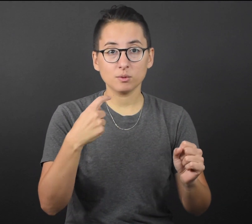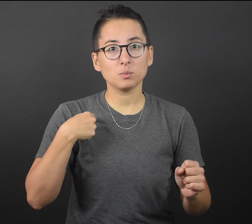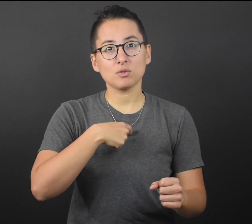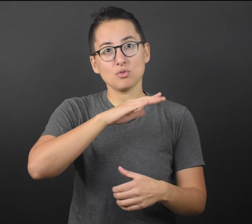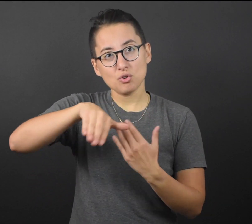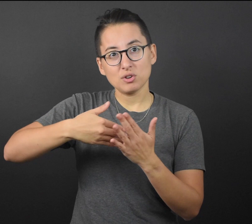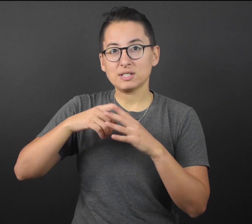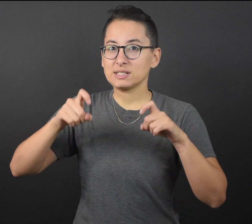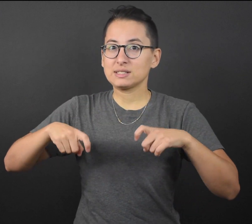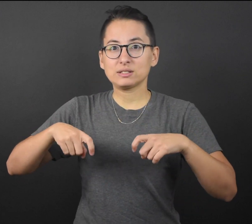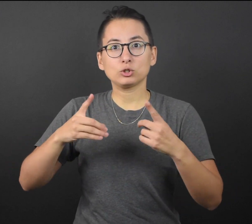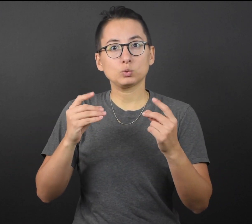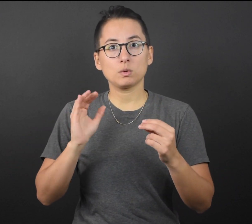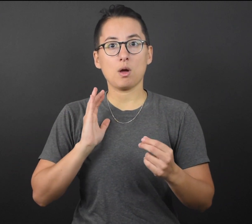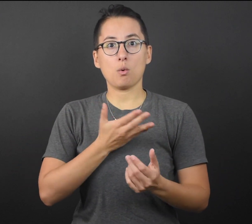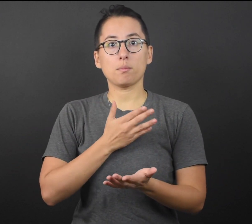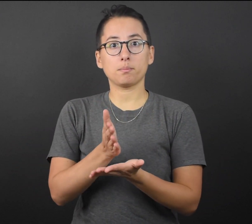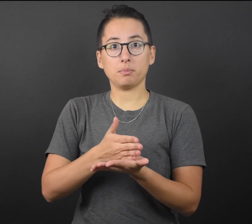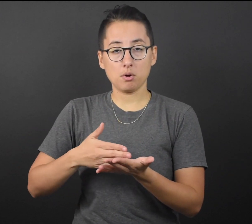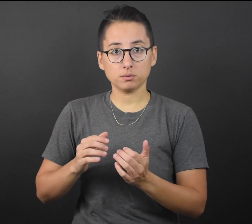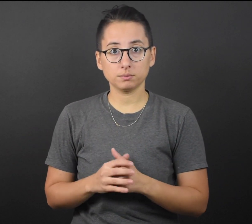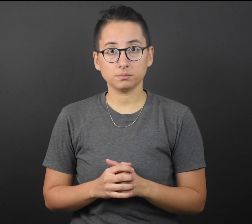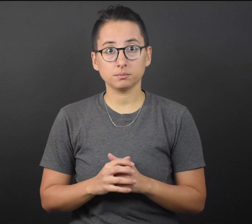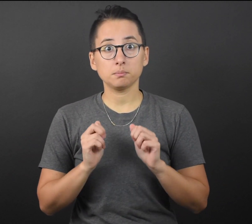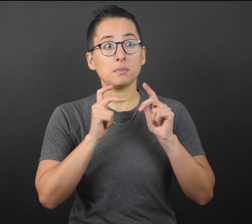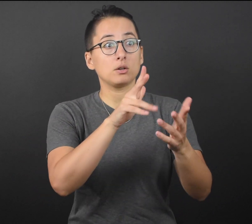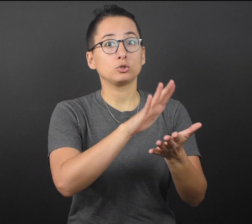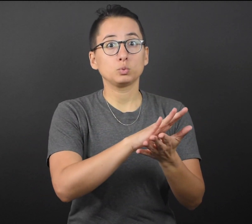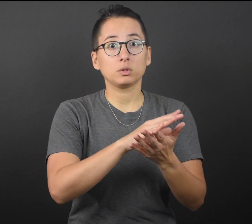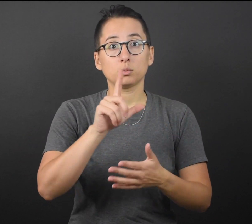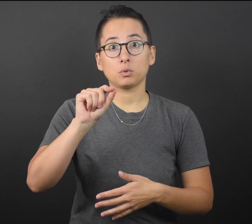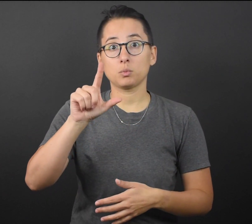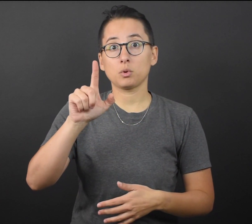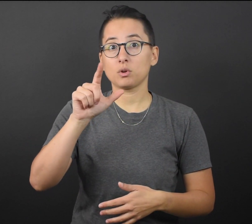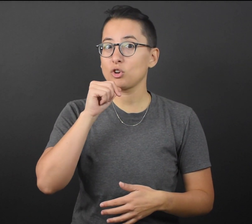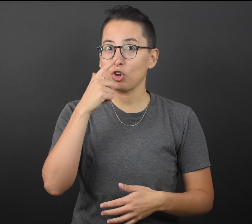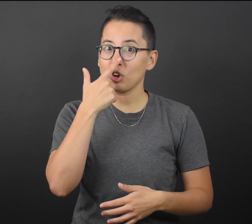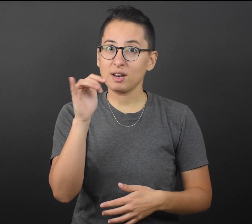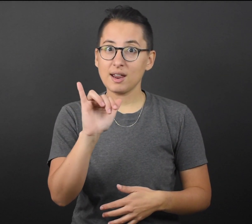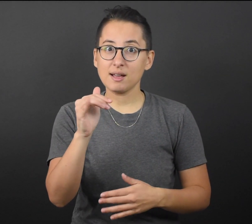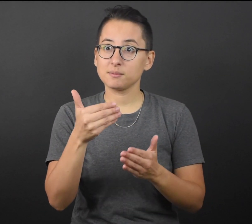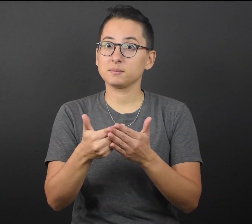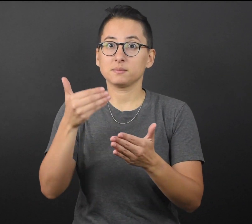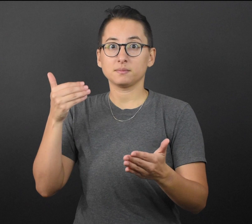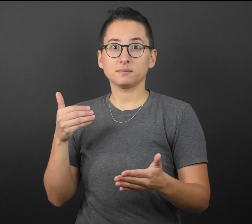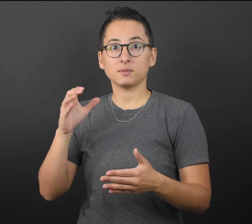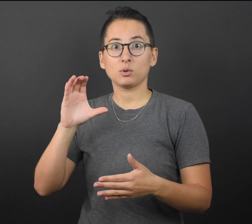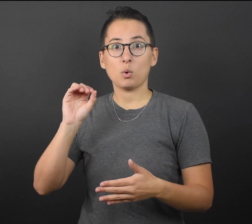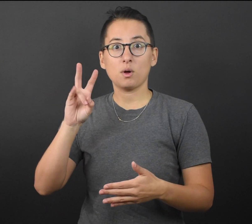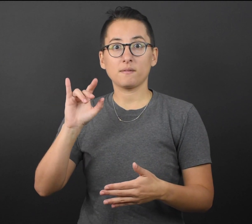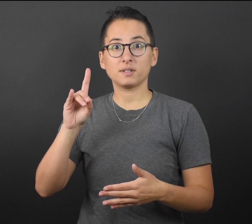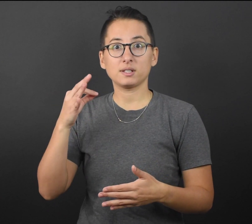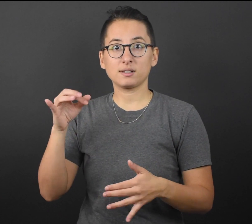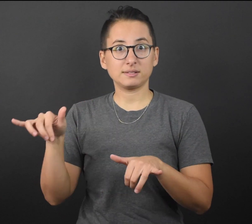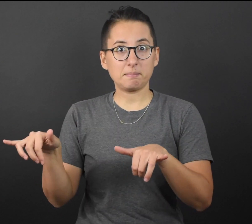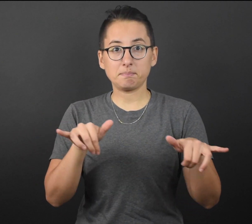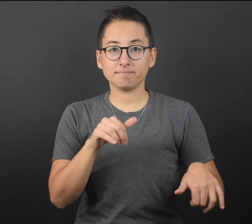Back to School Safely Four hundred thousand Minnesota middle and high school students are returning to class – in person –